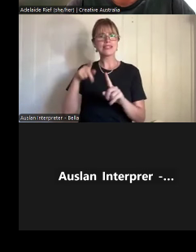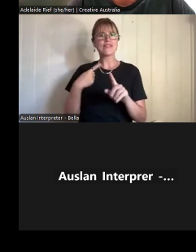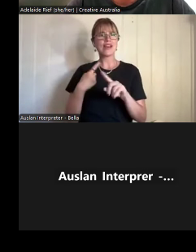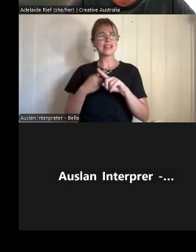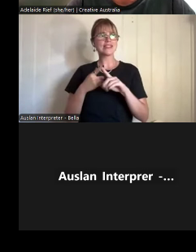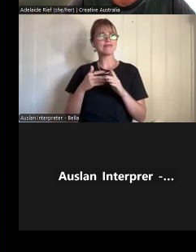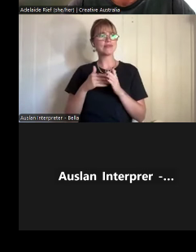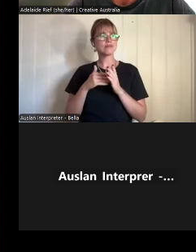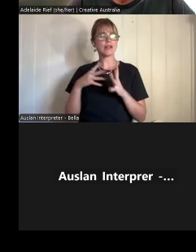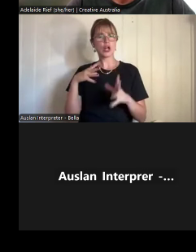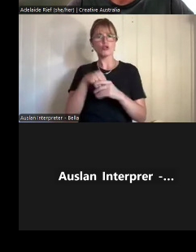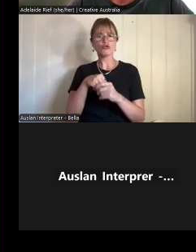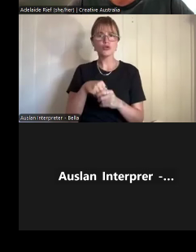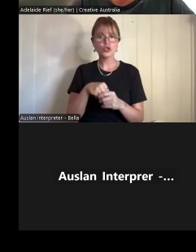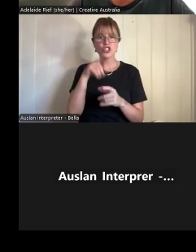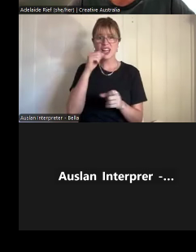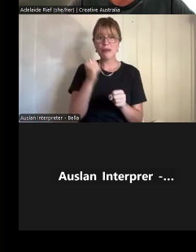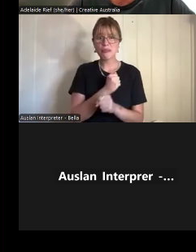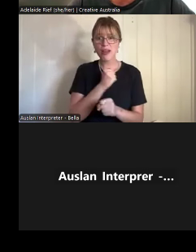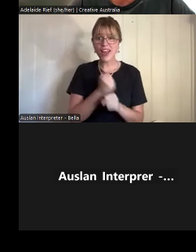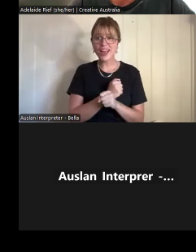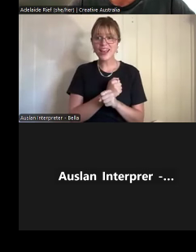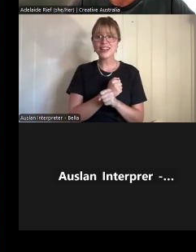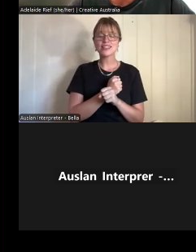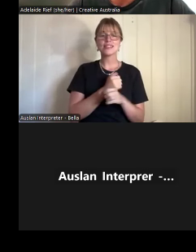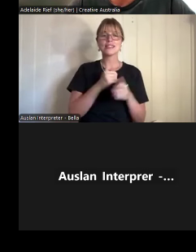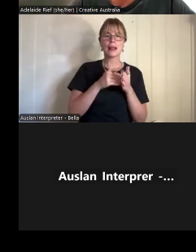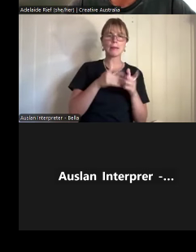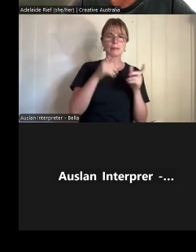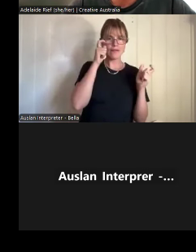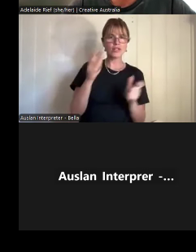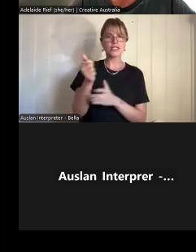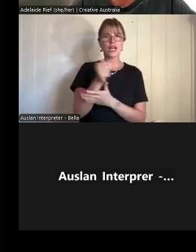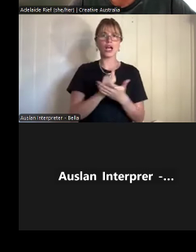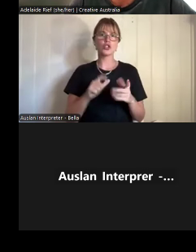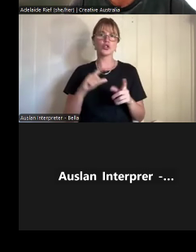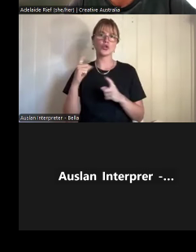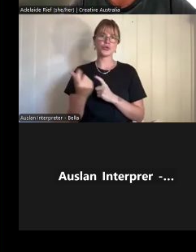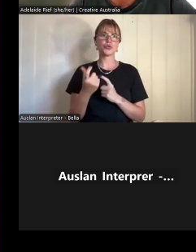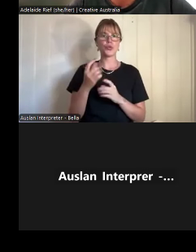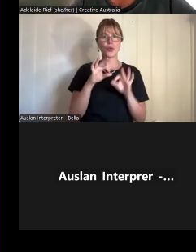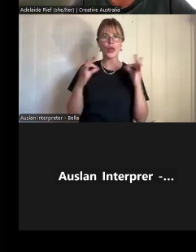would be able to make to the governance of arts and cultural organisations through a company